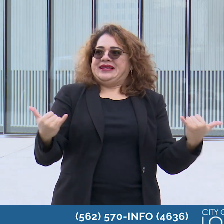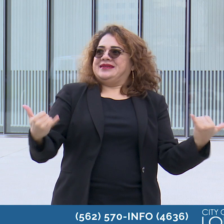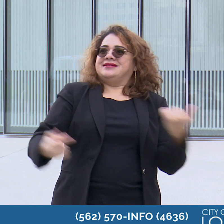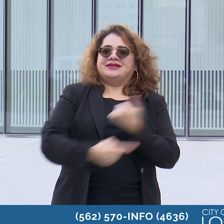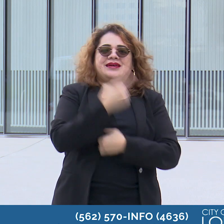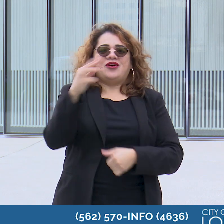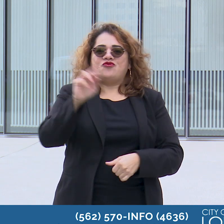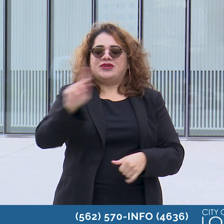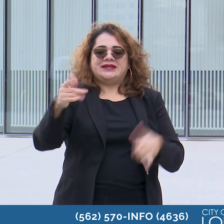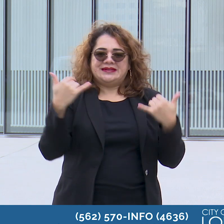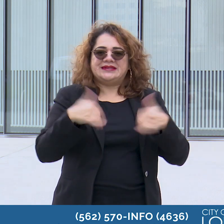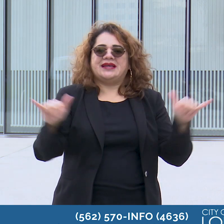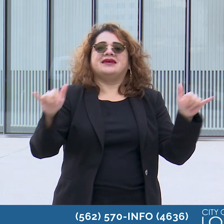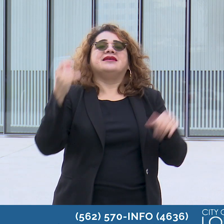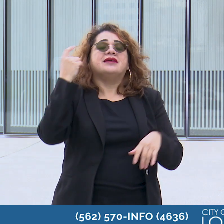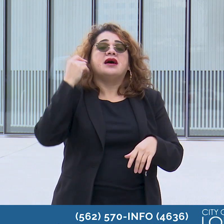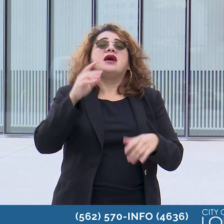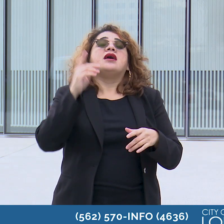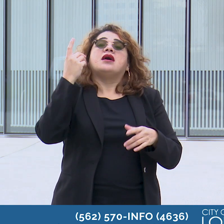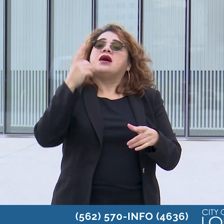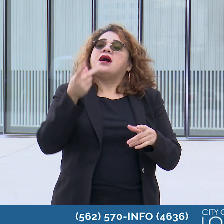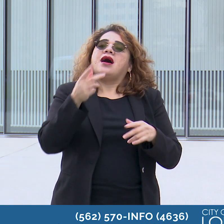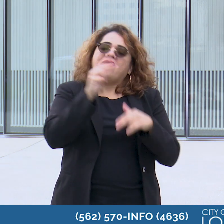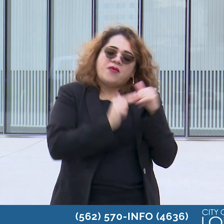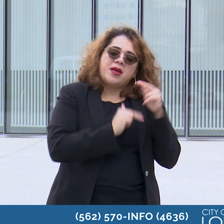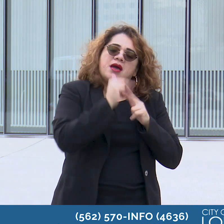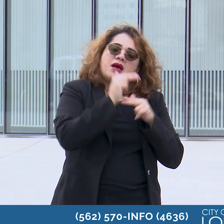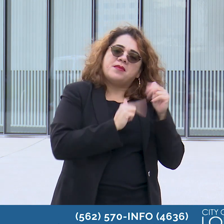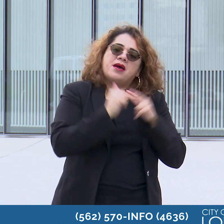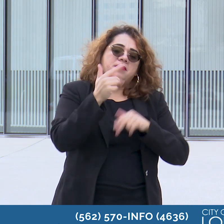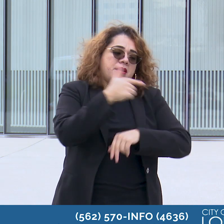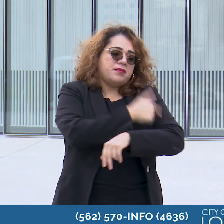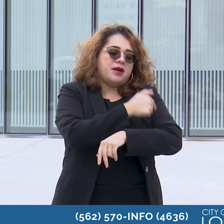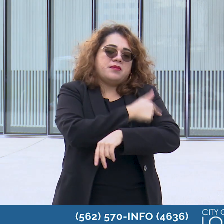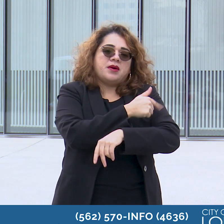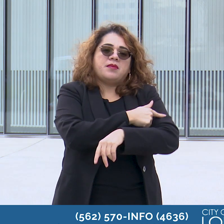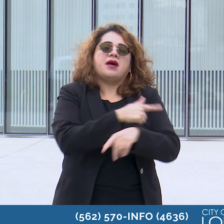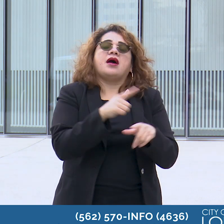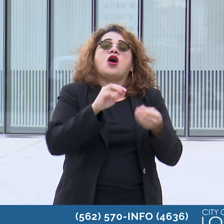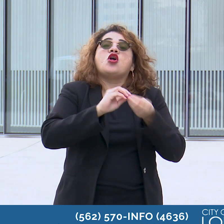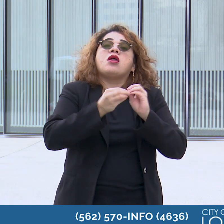more people will become immune and we'll be able to take this virus on in a much stronger way.